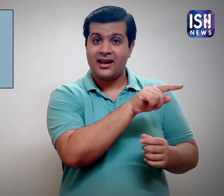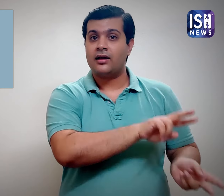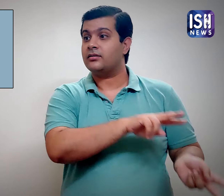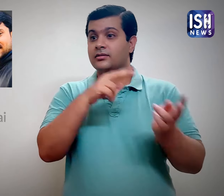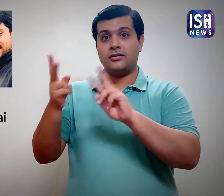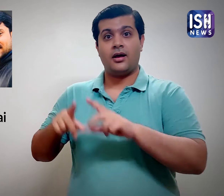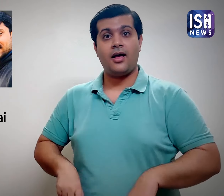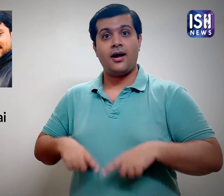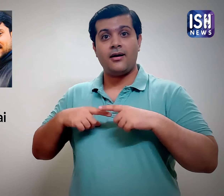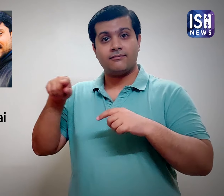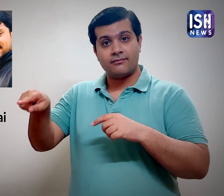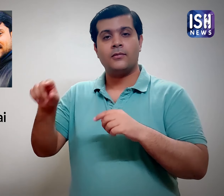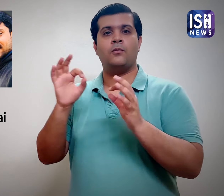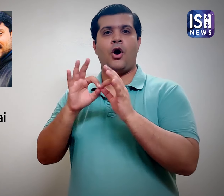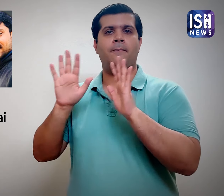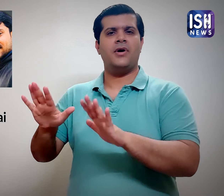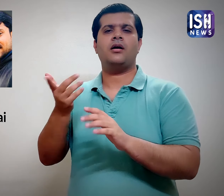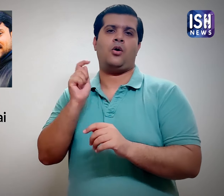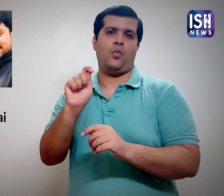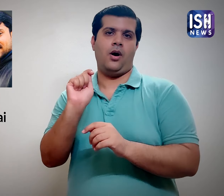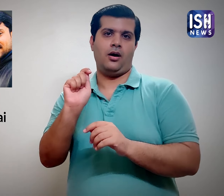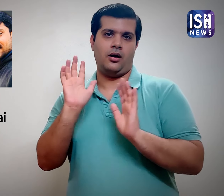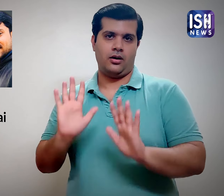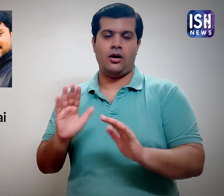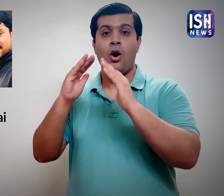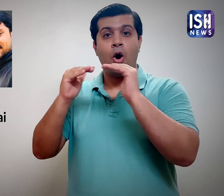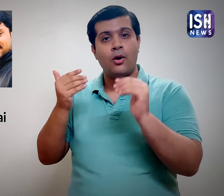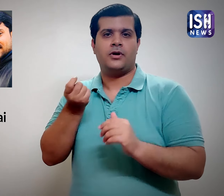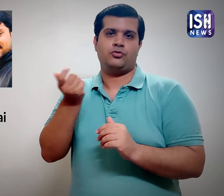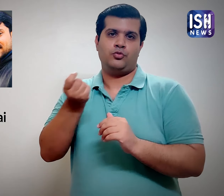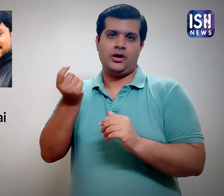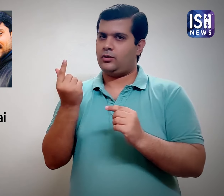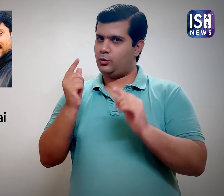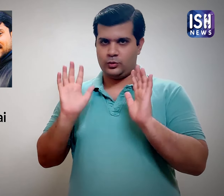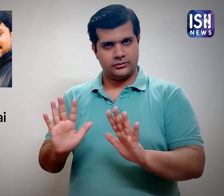He moved to Mumbai for work and lived in a rented appartment.